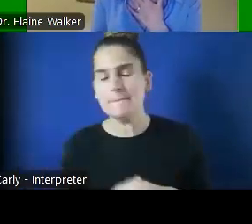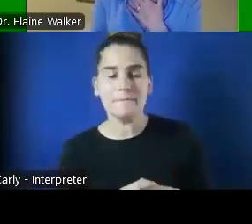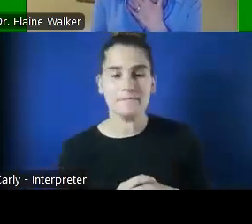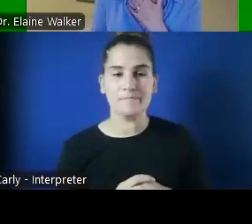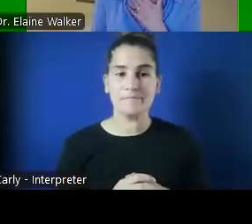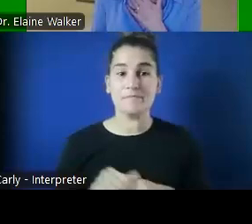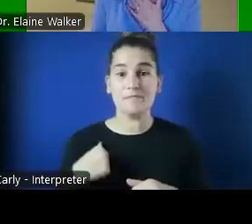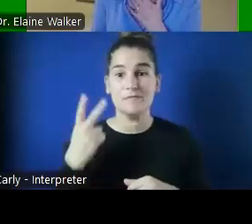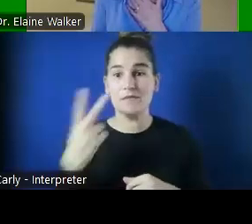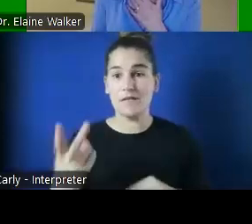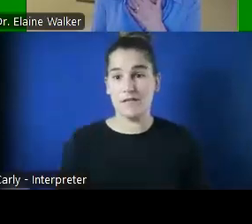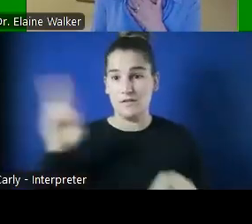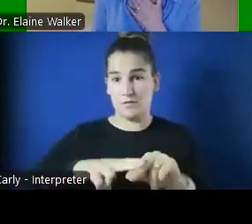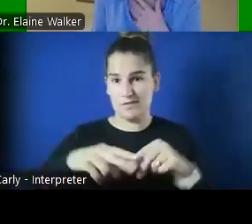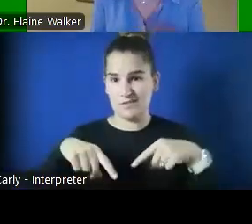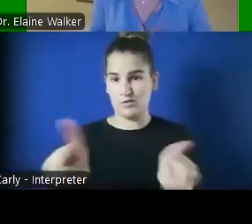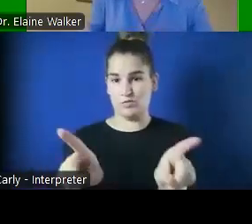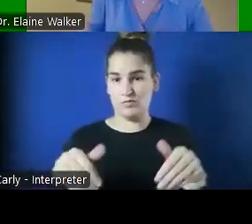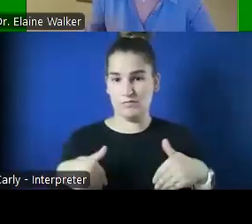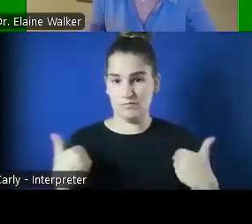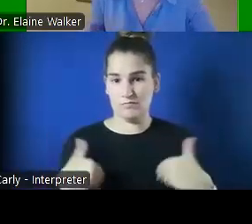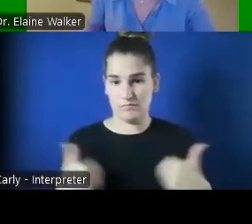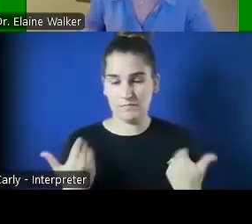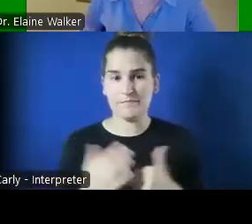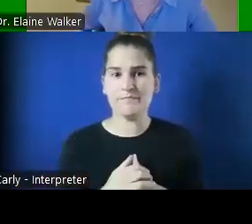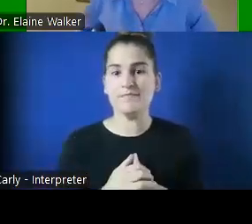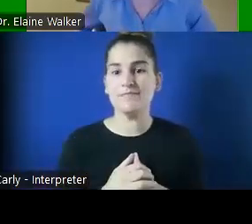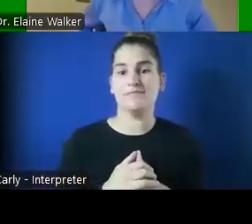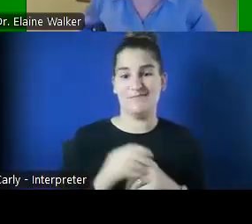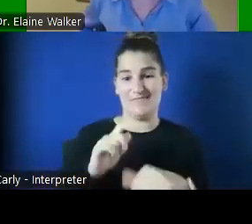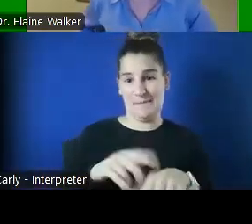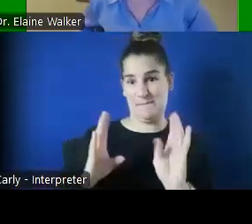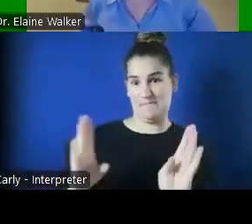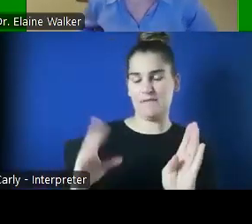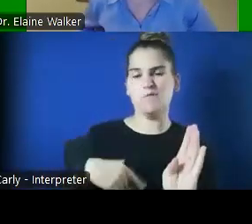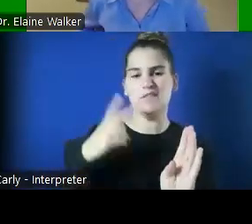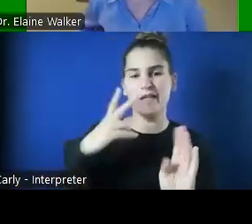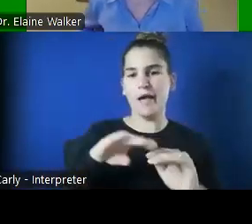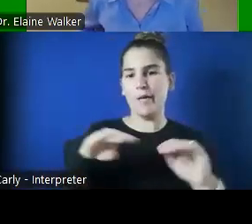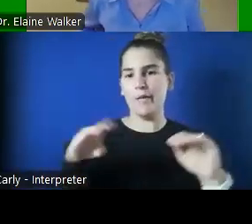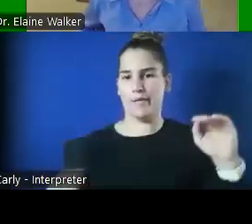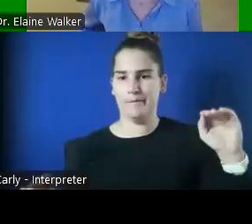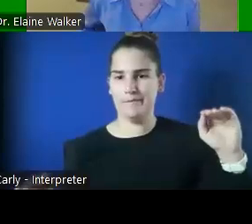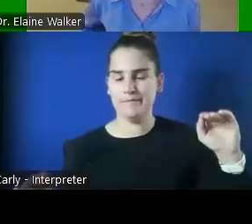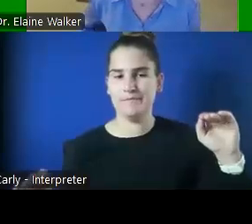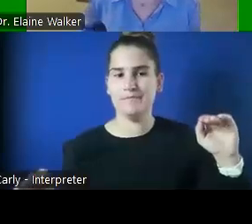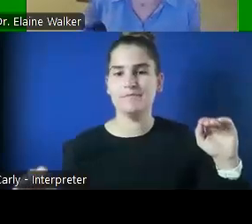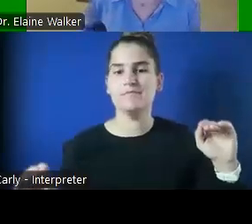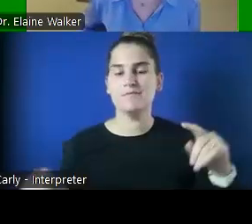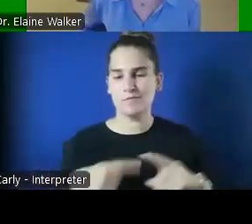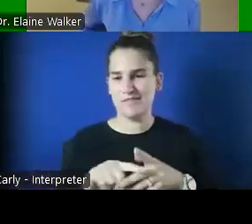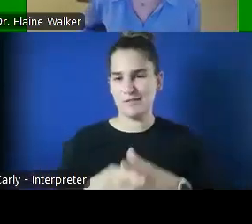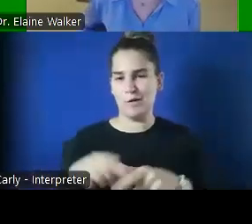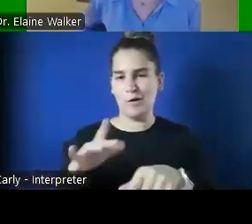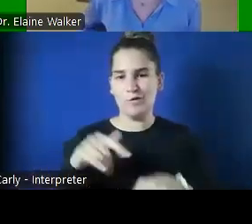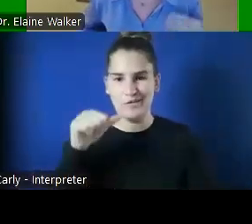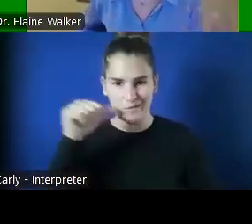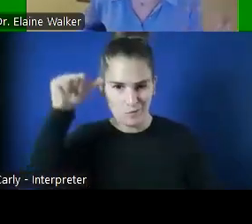increase during adolesence that then plateaus uh as individuals enter early adulthood again